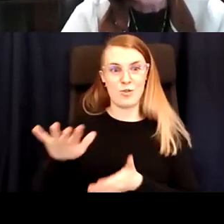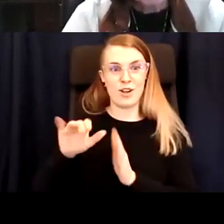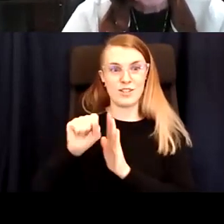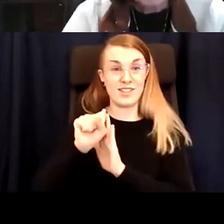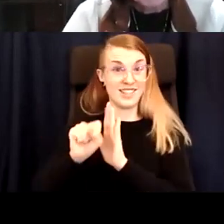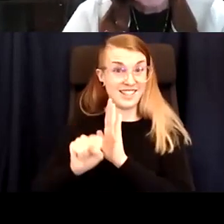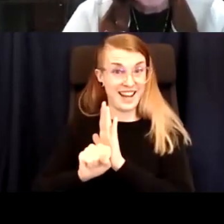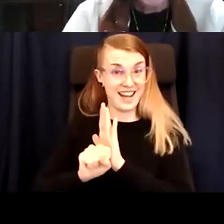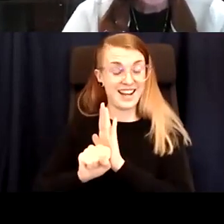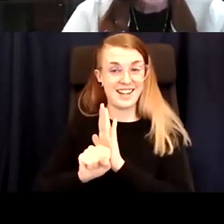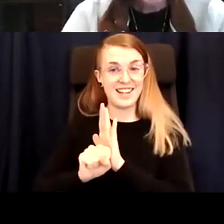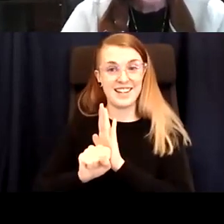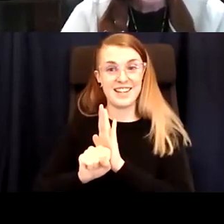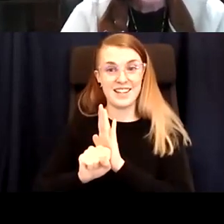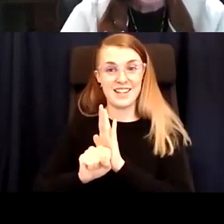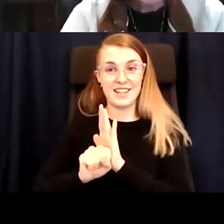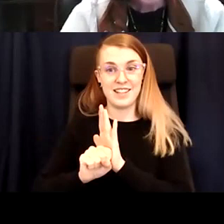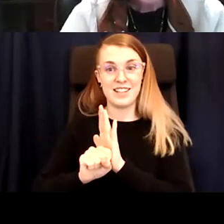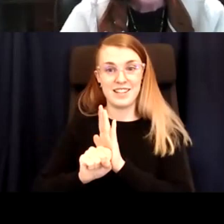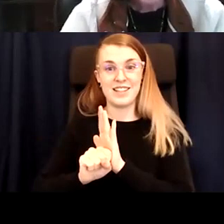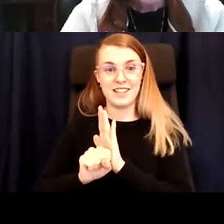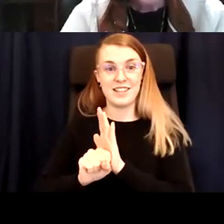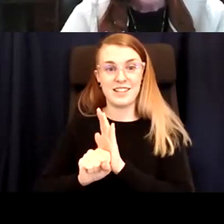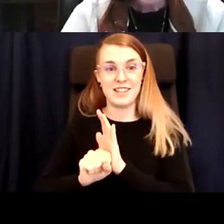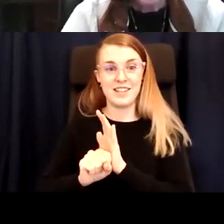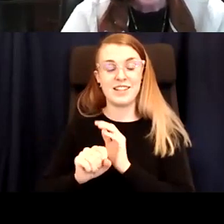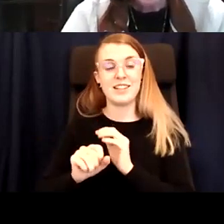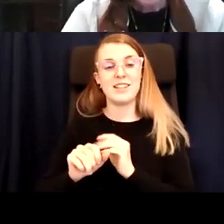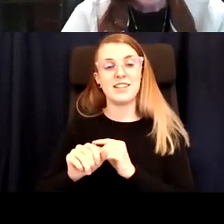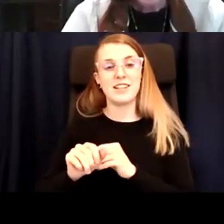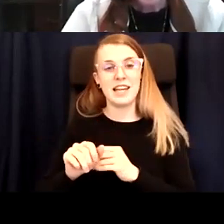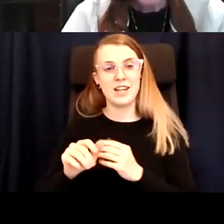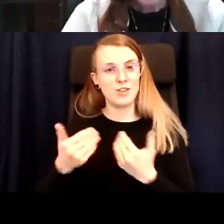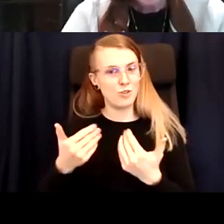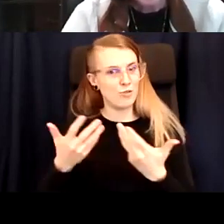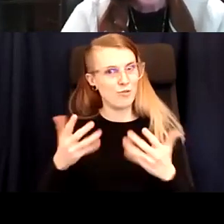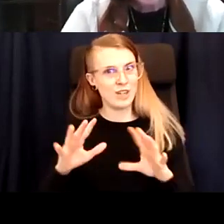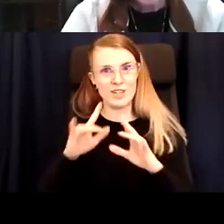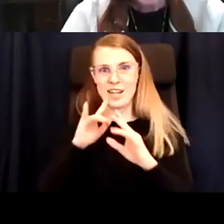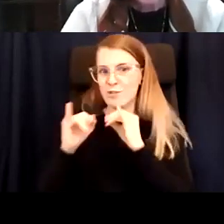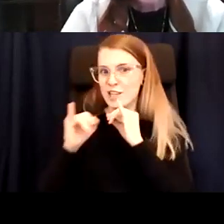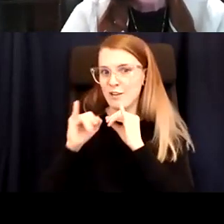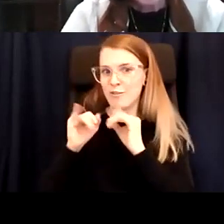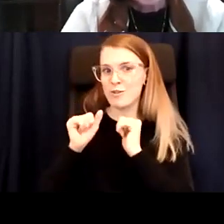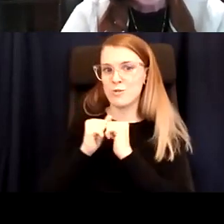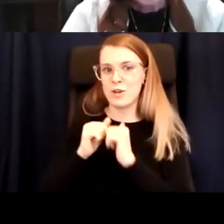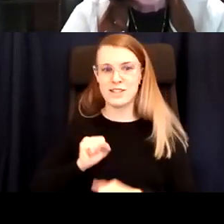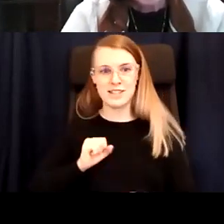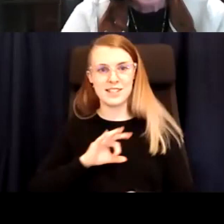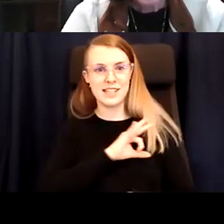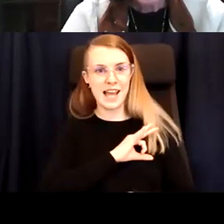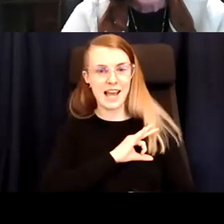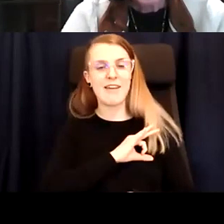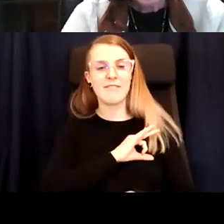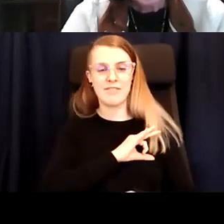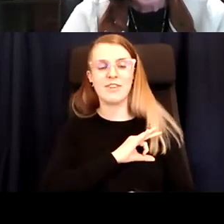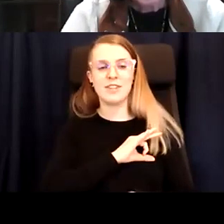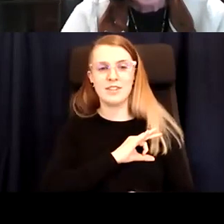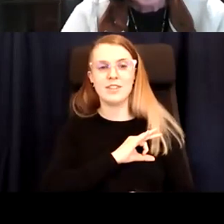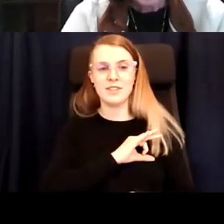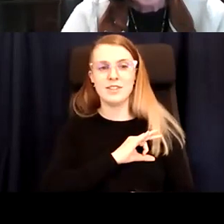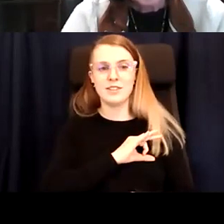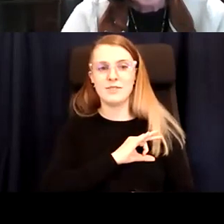And you've gotten the chance to have those interviews with staff, and I just wanted to